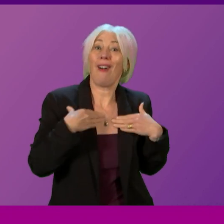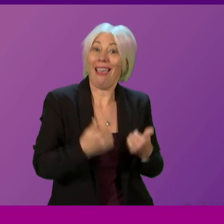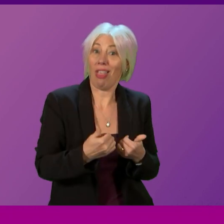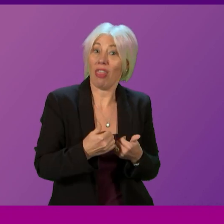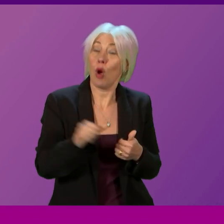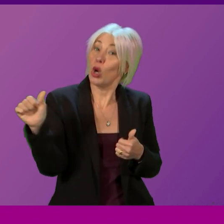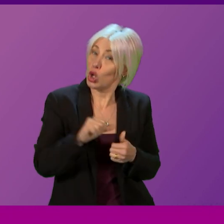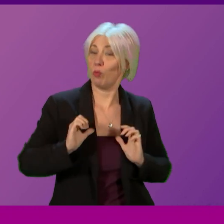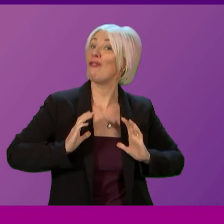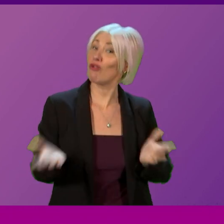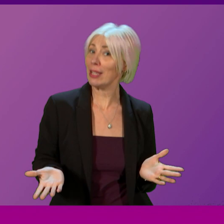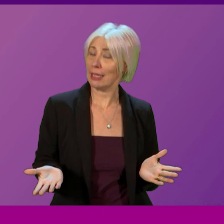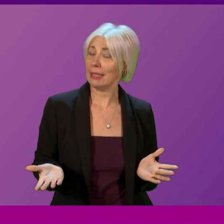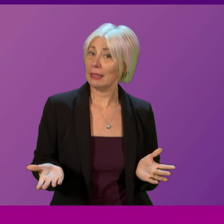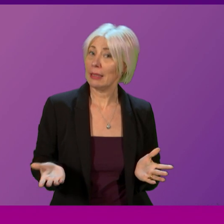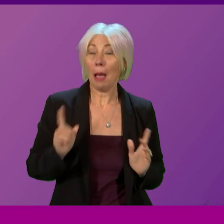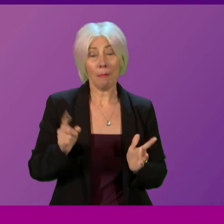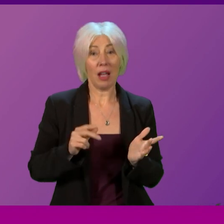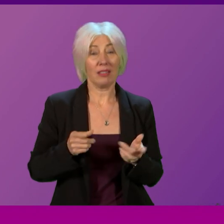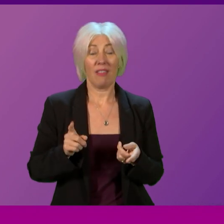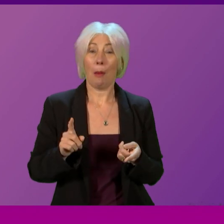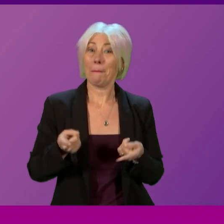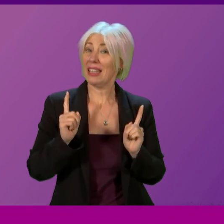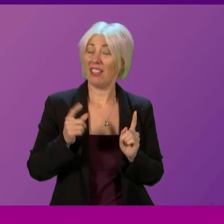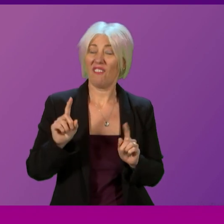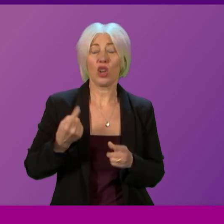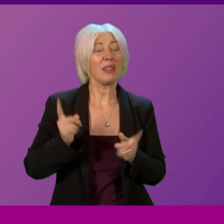I know that the First Minister does not like facts, but let us look at the facts.